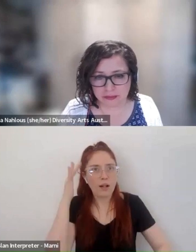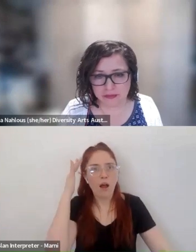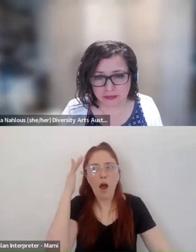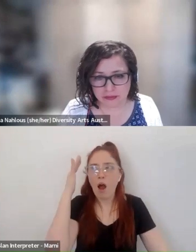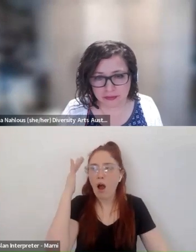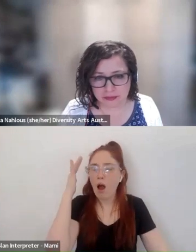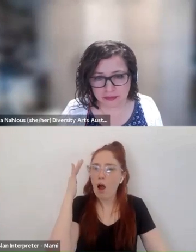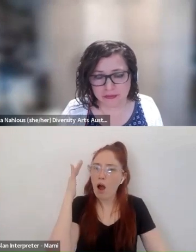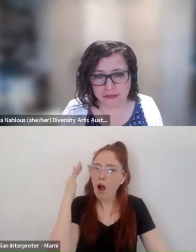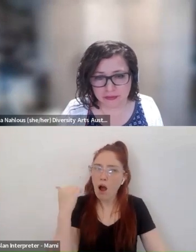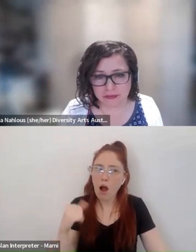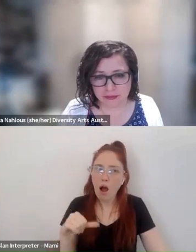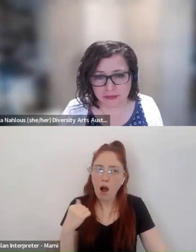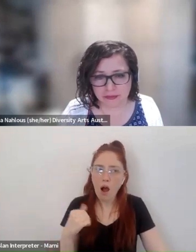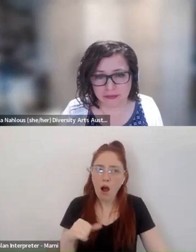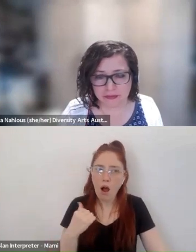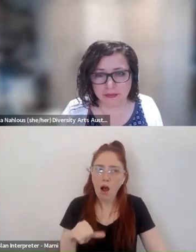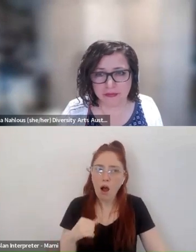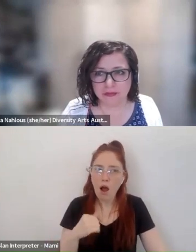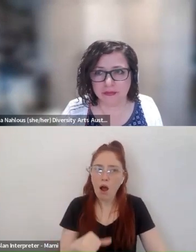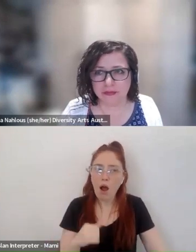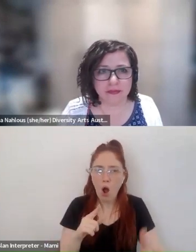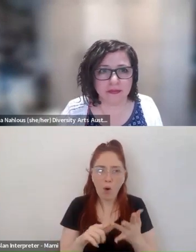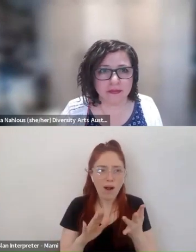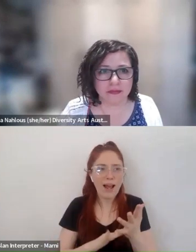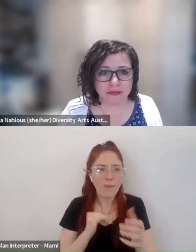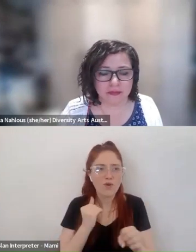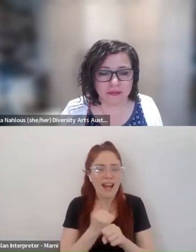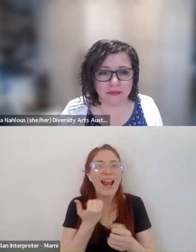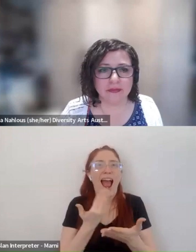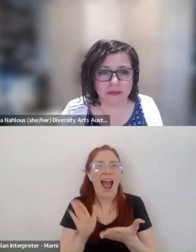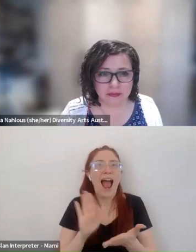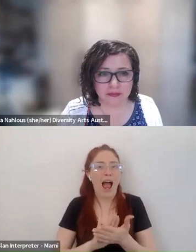talking about oh, my god, like, how would we do this? And you